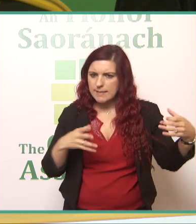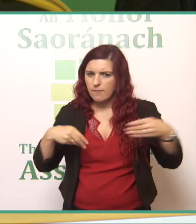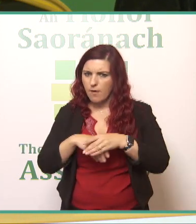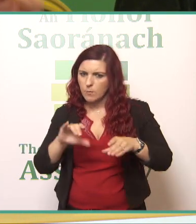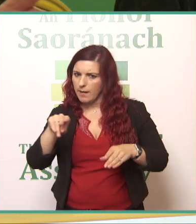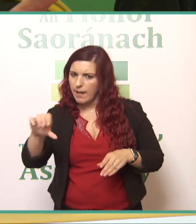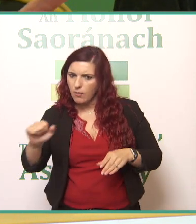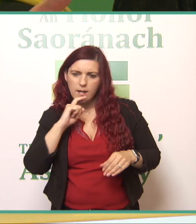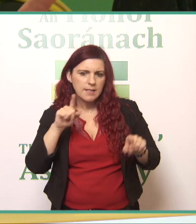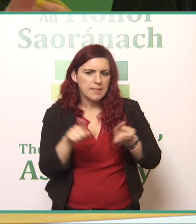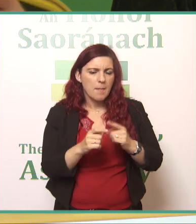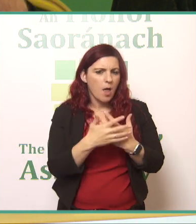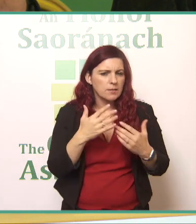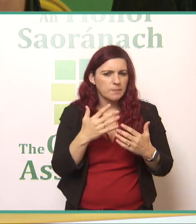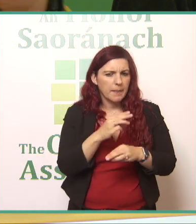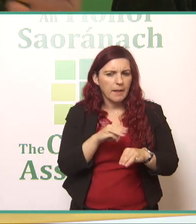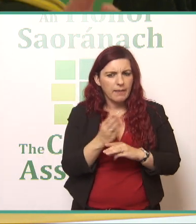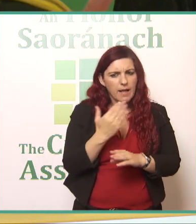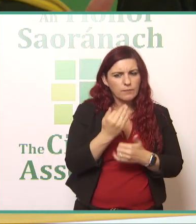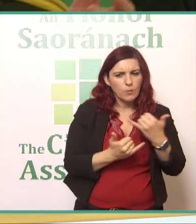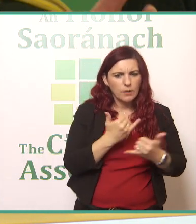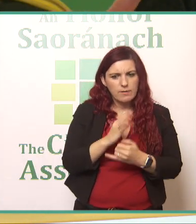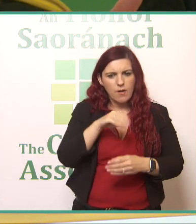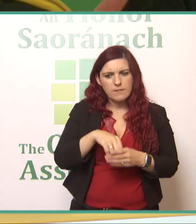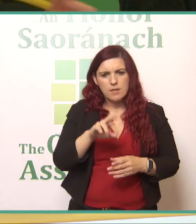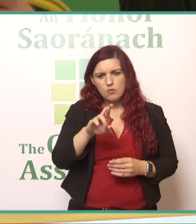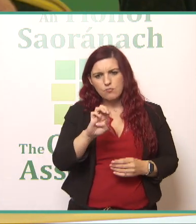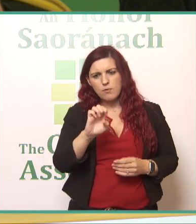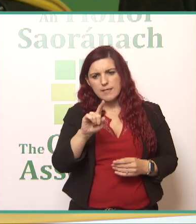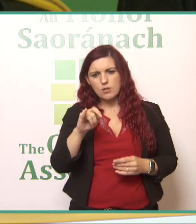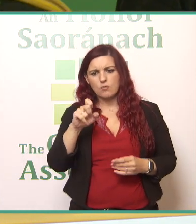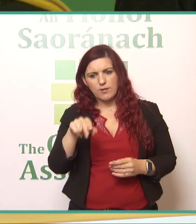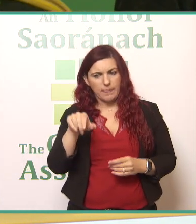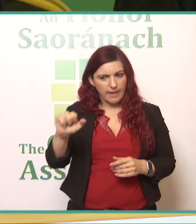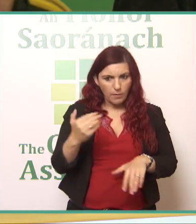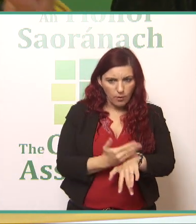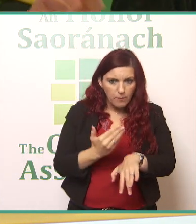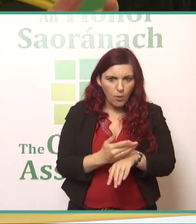were a number of people over the last few years in restoration employed and there is a tourist